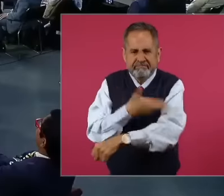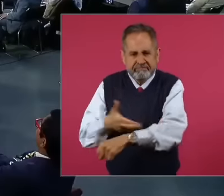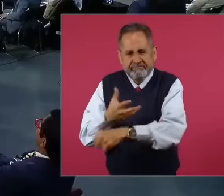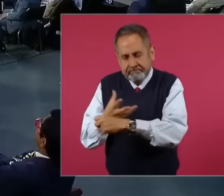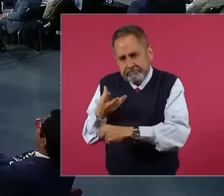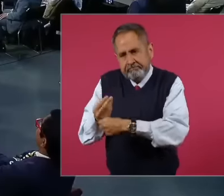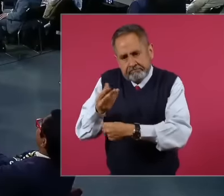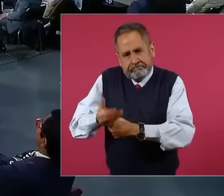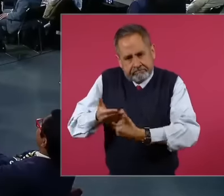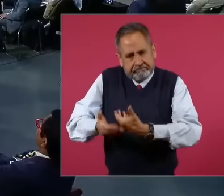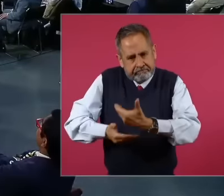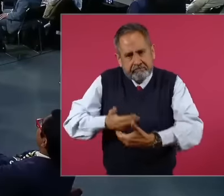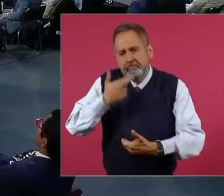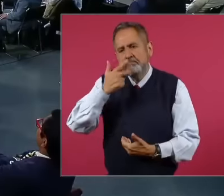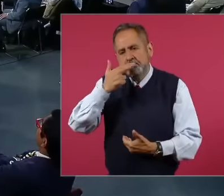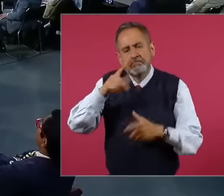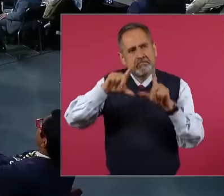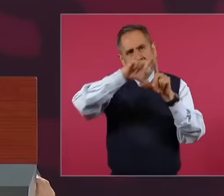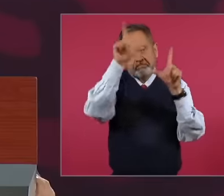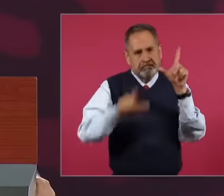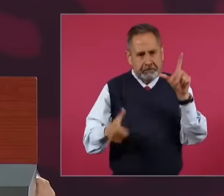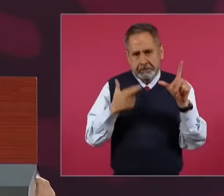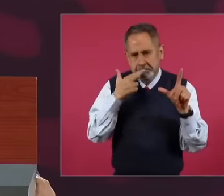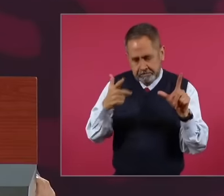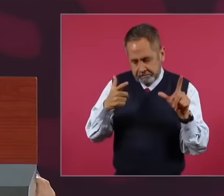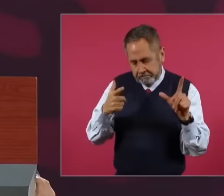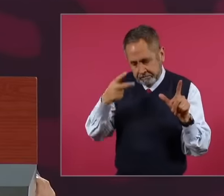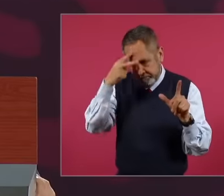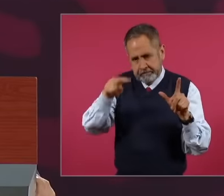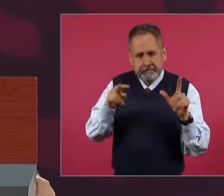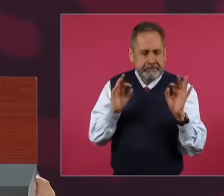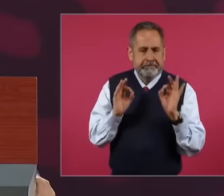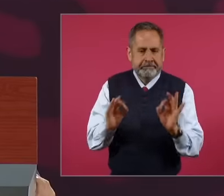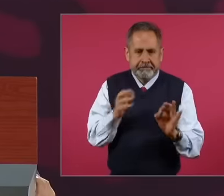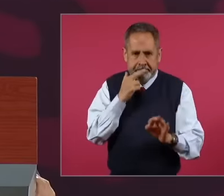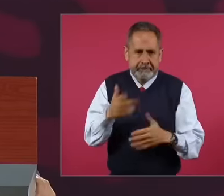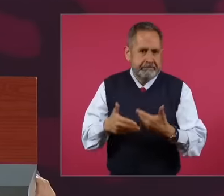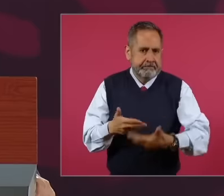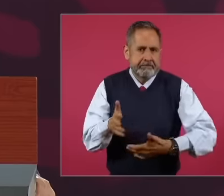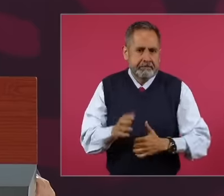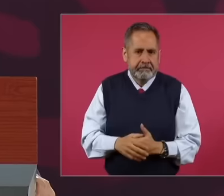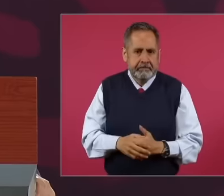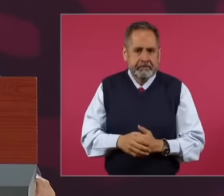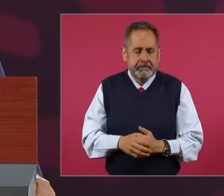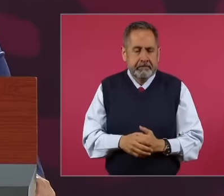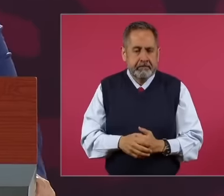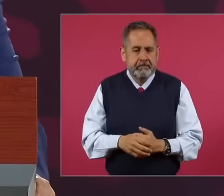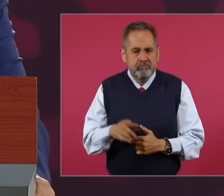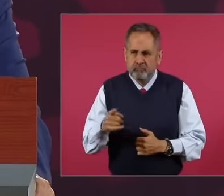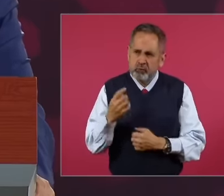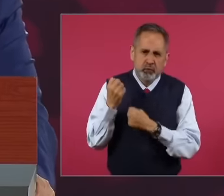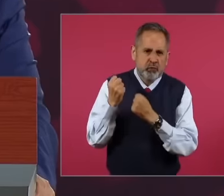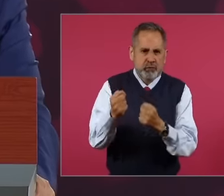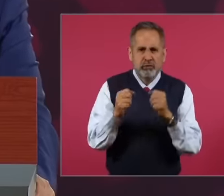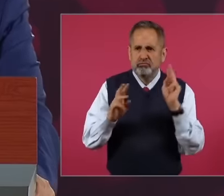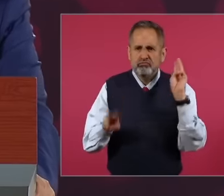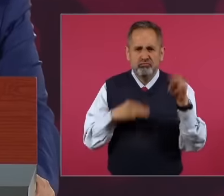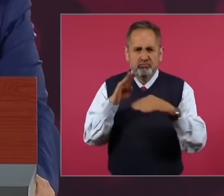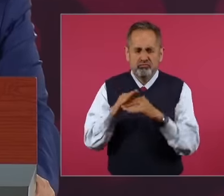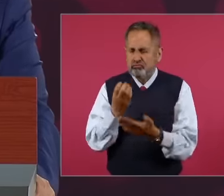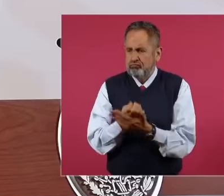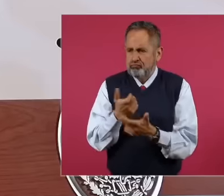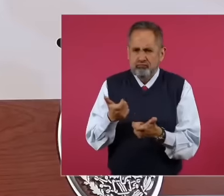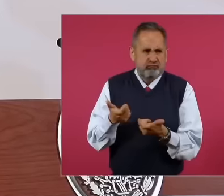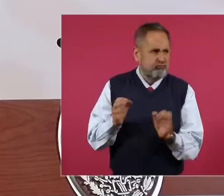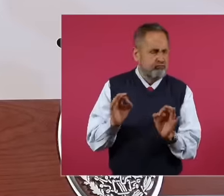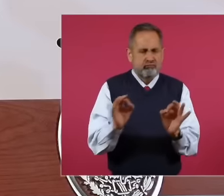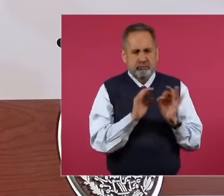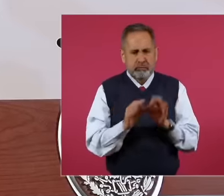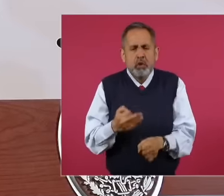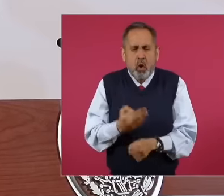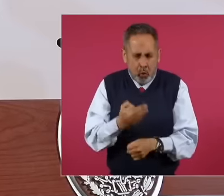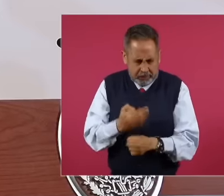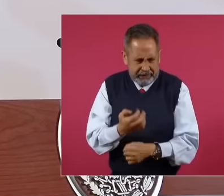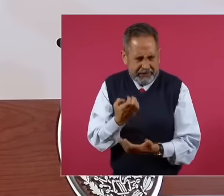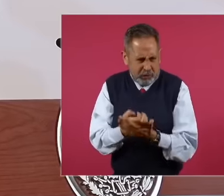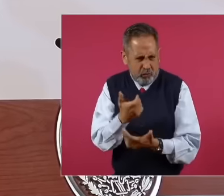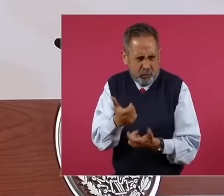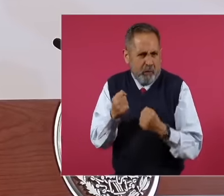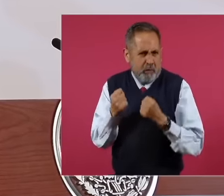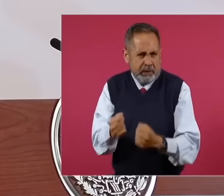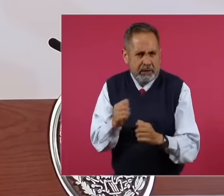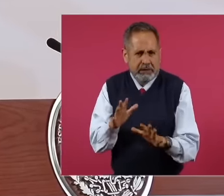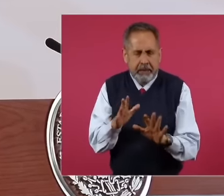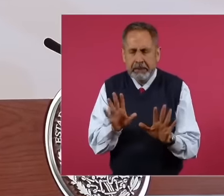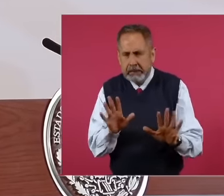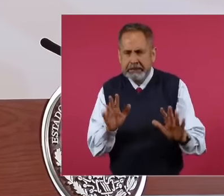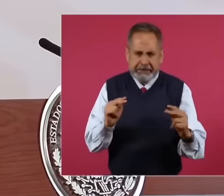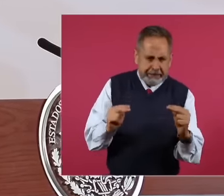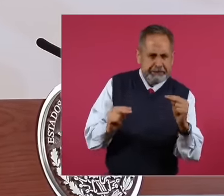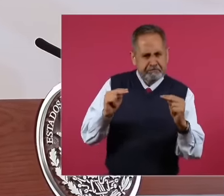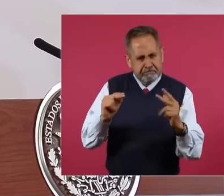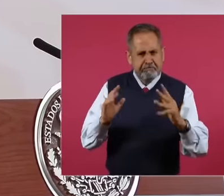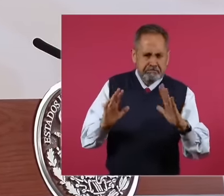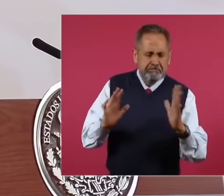is an economic power it is but we are placed in